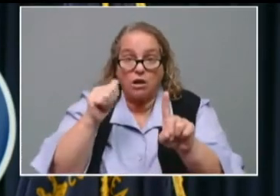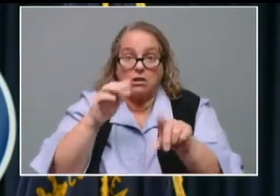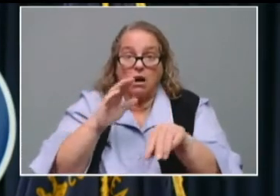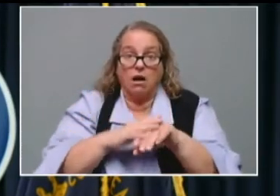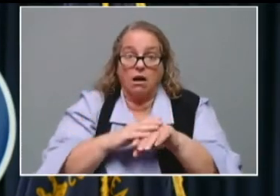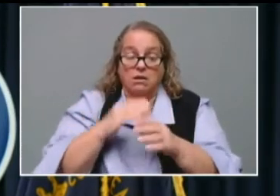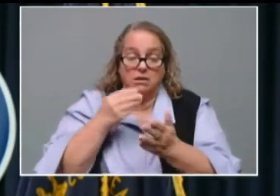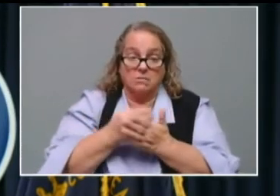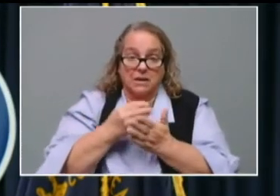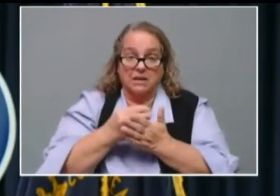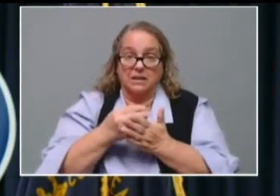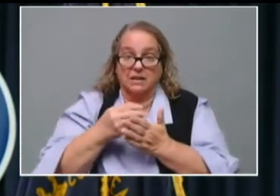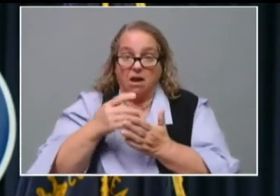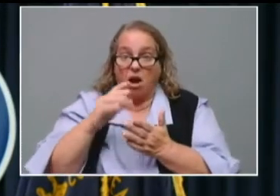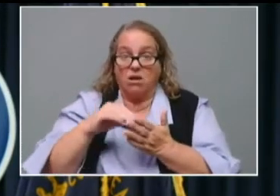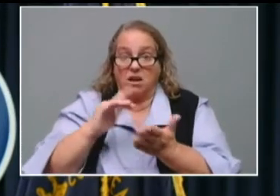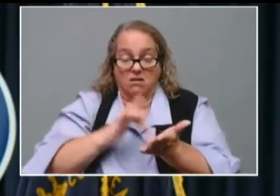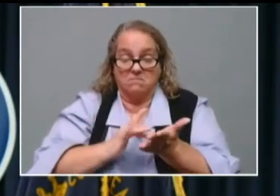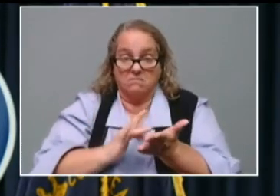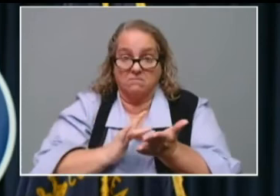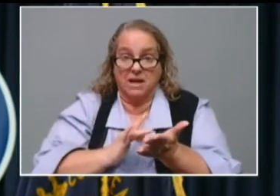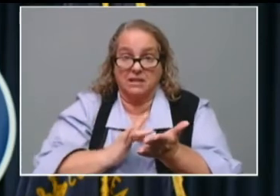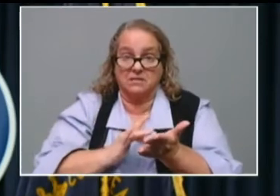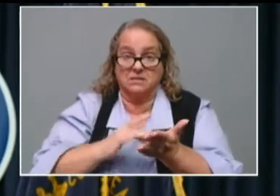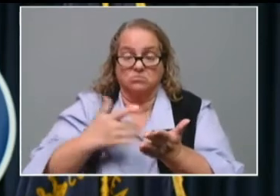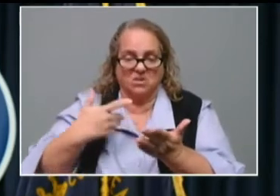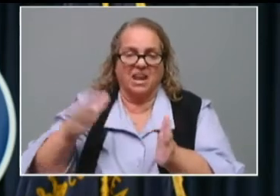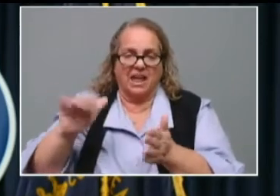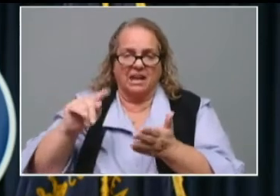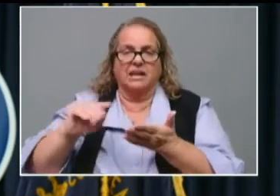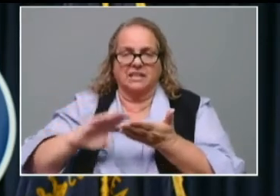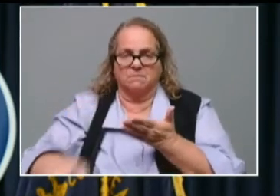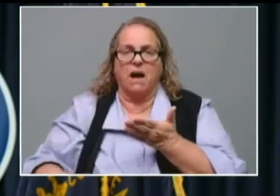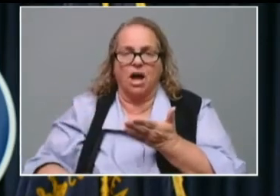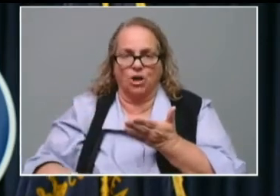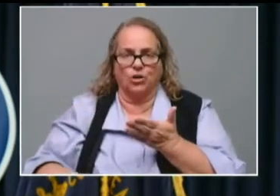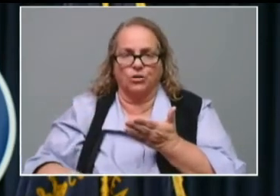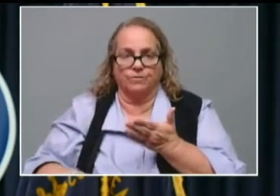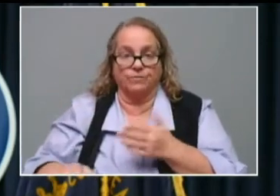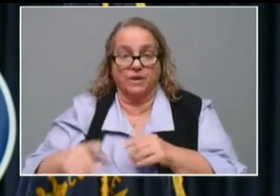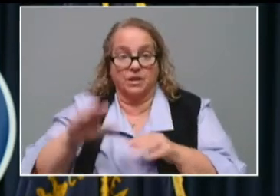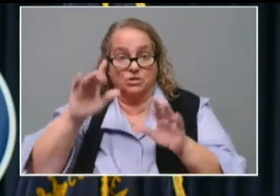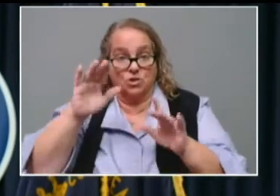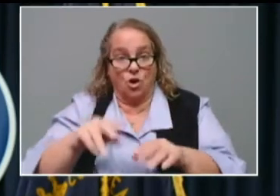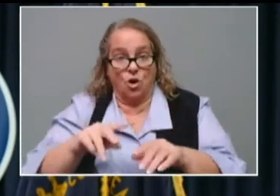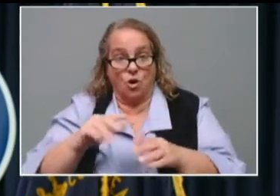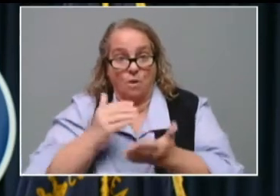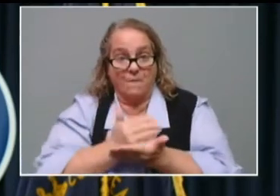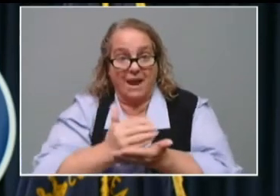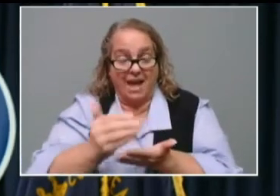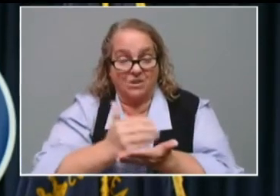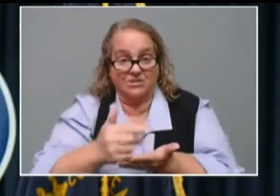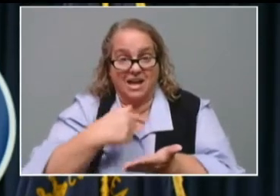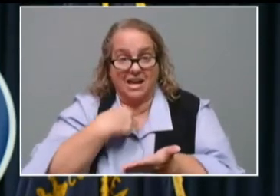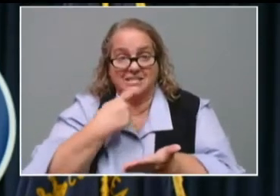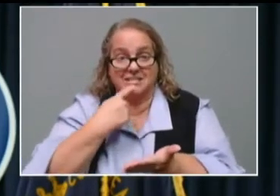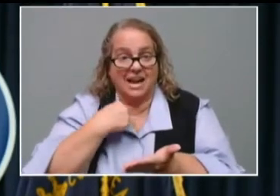that one expire. Um I gave you the answer on snow plows that I did not think we had an issue and no one from the Transportation cabinet has called